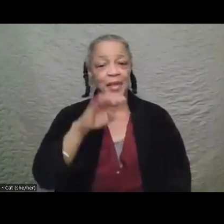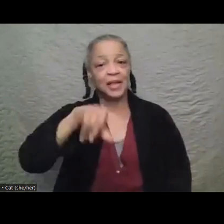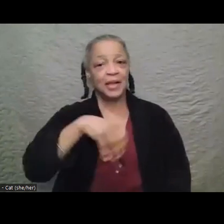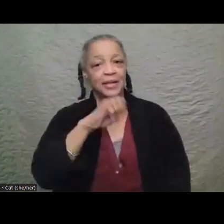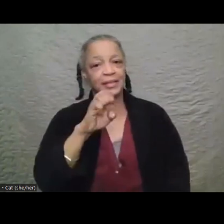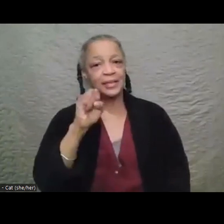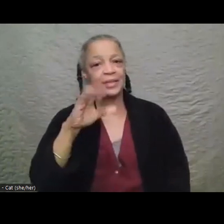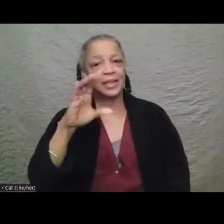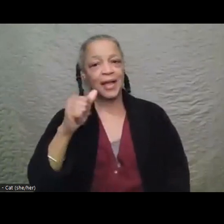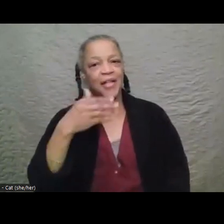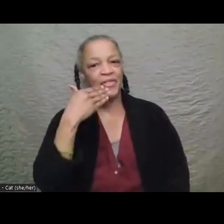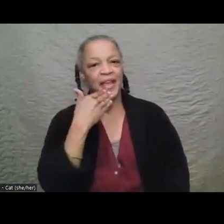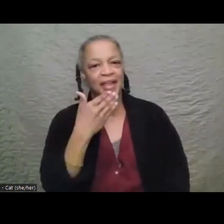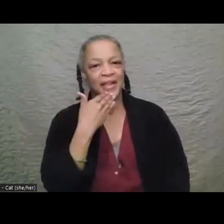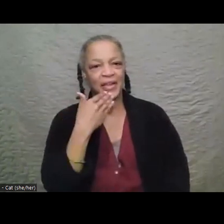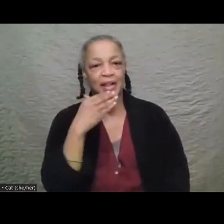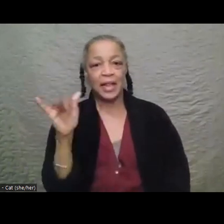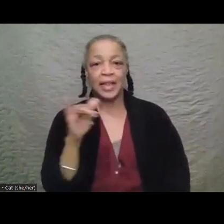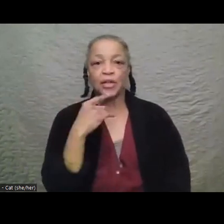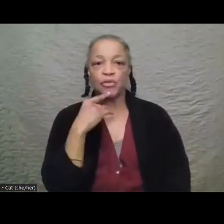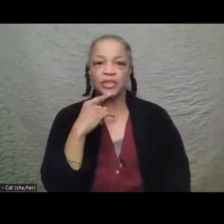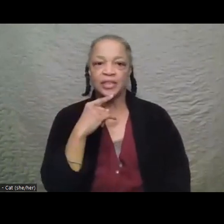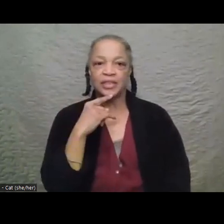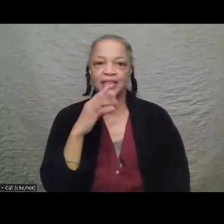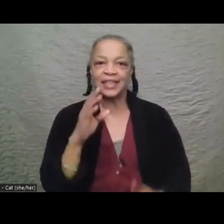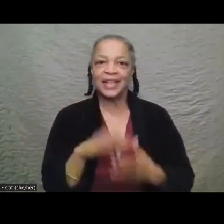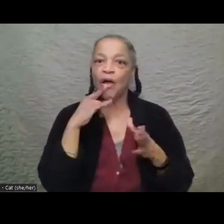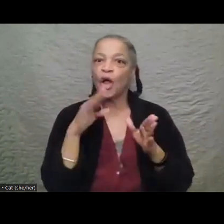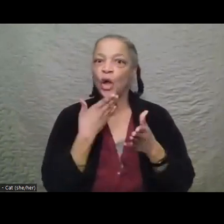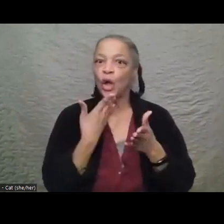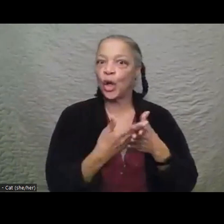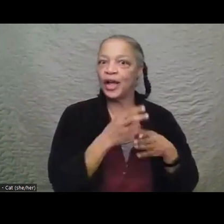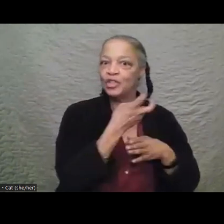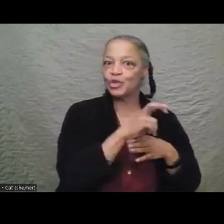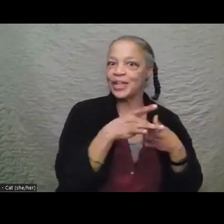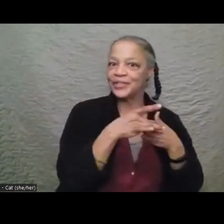S like you were planted as a segue to what our next steps.